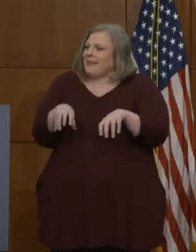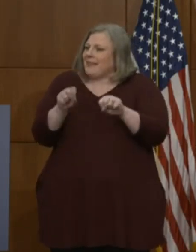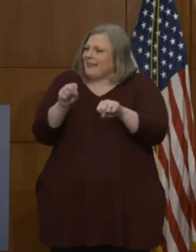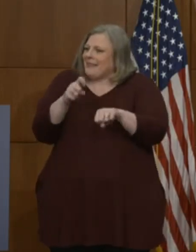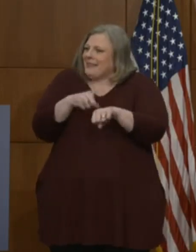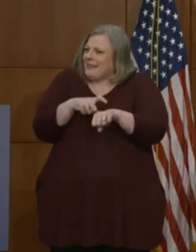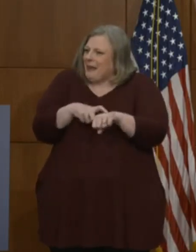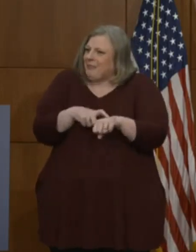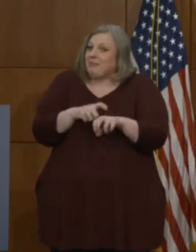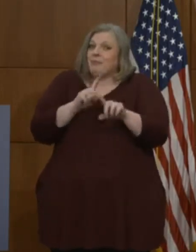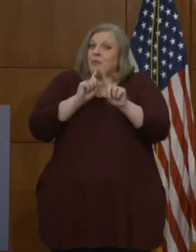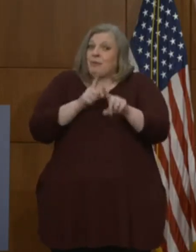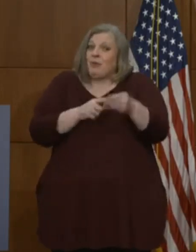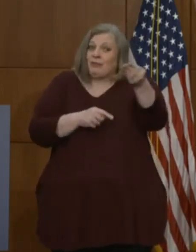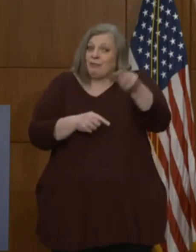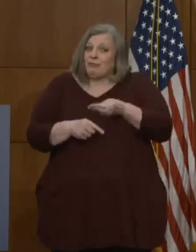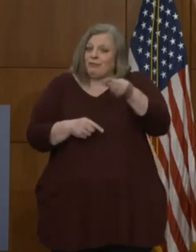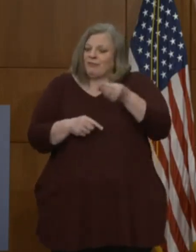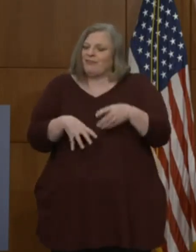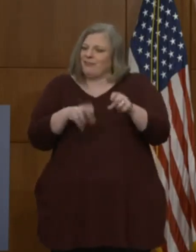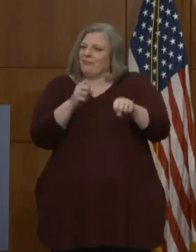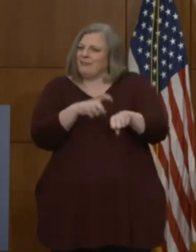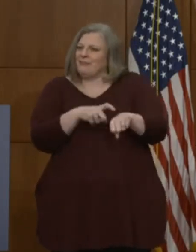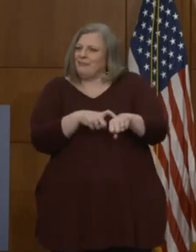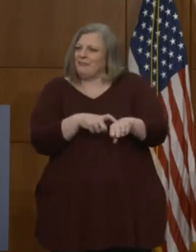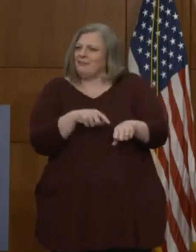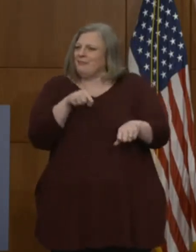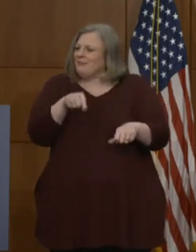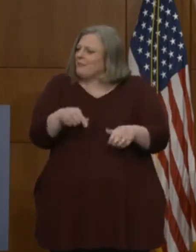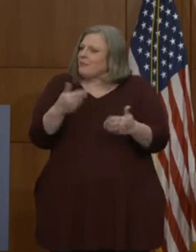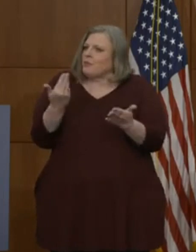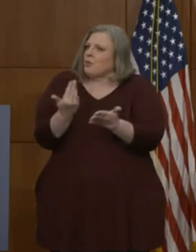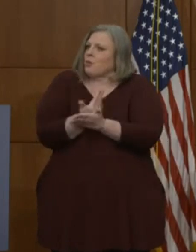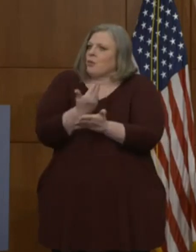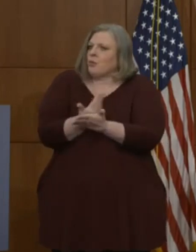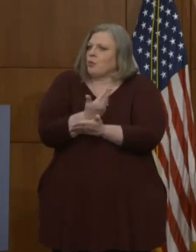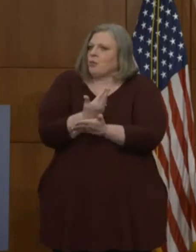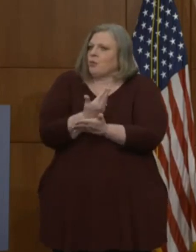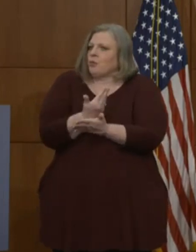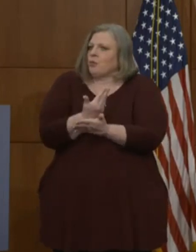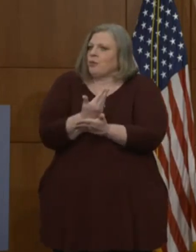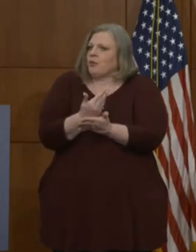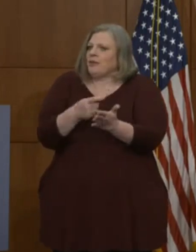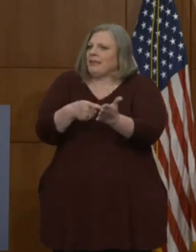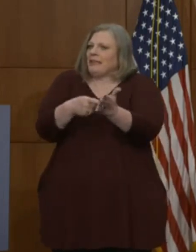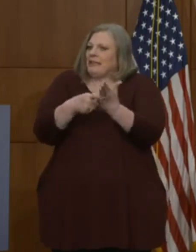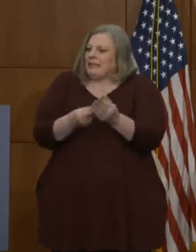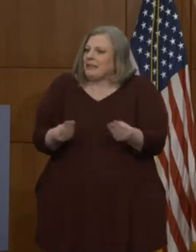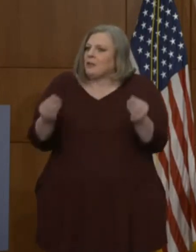AS MANY AS WE CAN. BUT THAT DOES TAKE TIME TO RECEIVE THE DOES TAKE TIME TO RECEIVE THE REPORTS IN A SOMETHING WITH THE REPORTS IN A SOMETHING WITH THE NEW CONDITION- IT TAKES EVEN